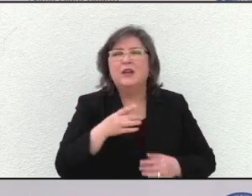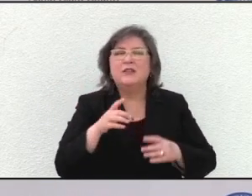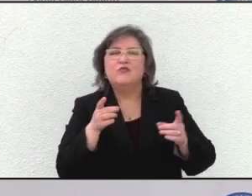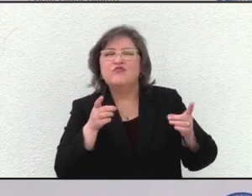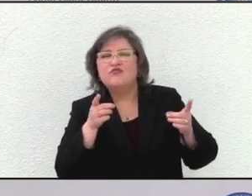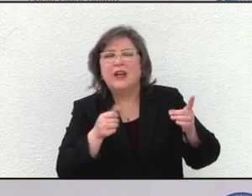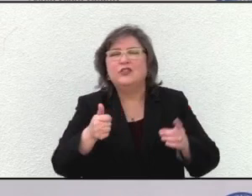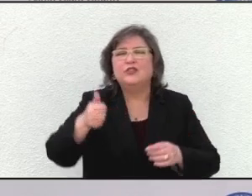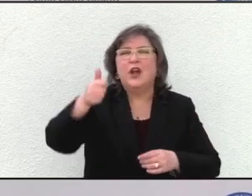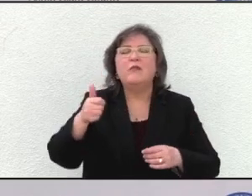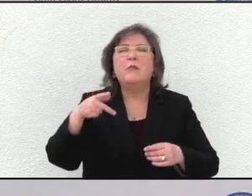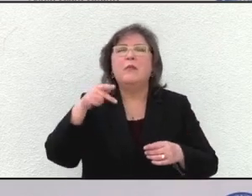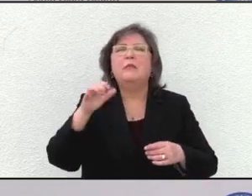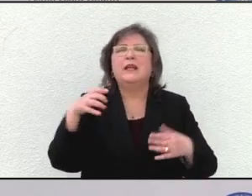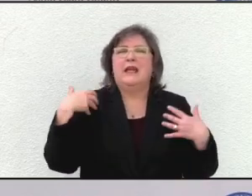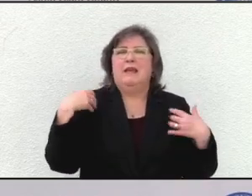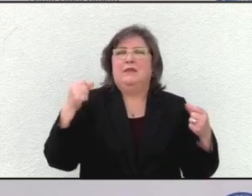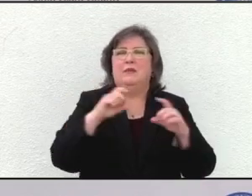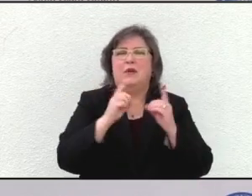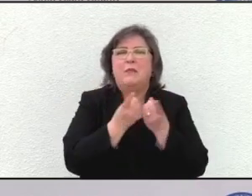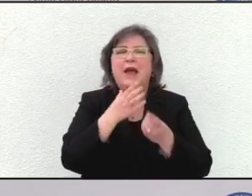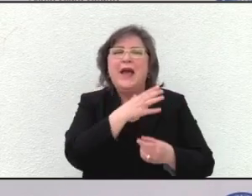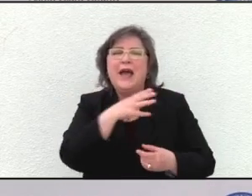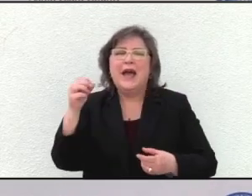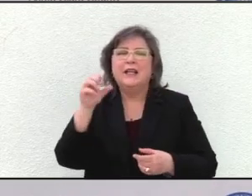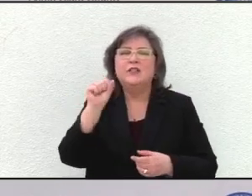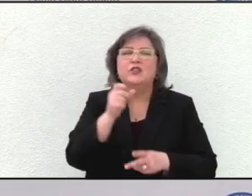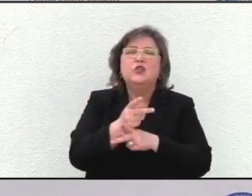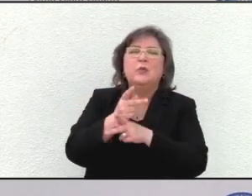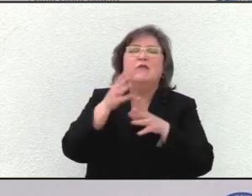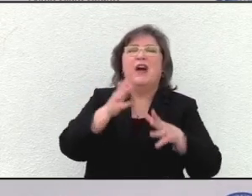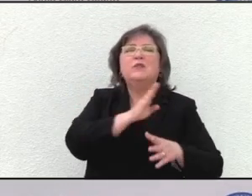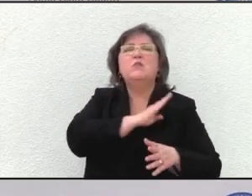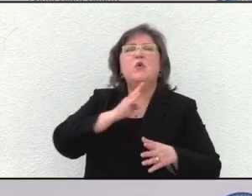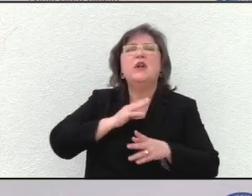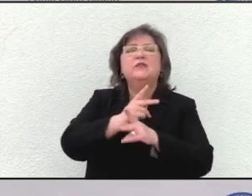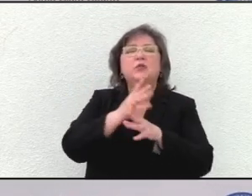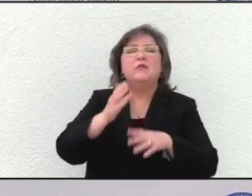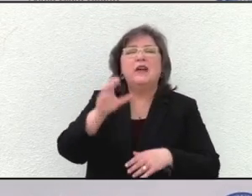of the Board of Supervisors. I also want to acknowledge the rest of the Board of Supervisors